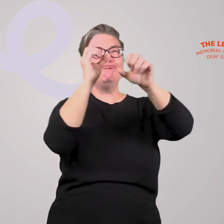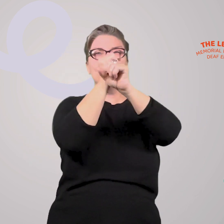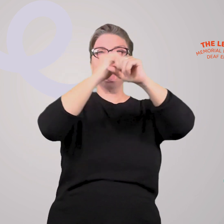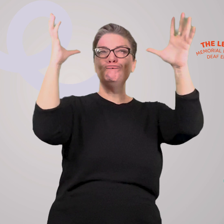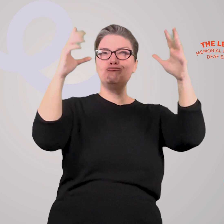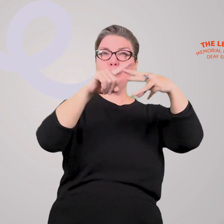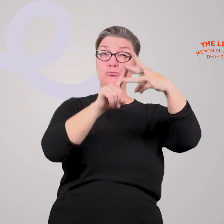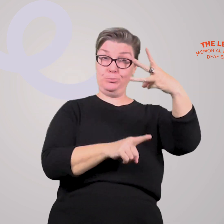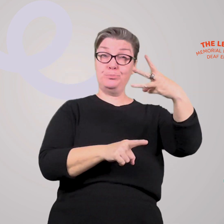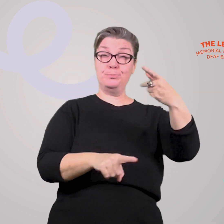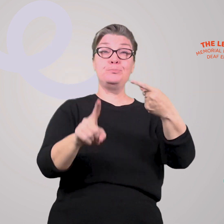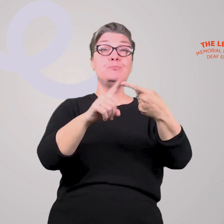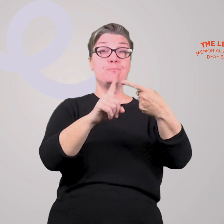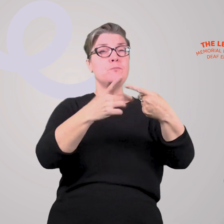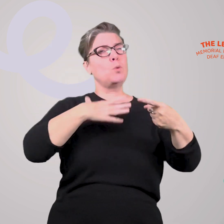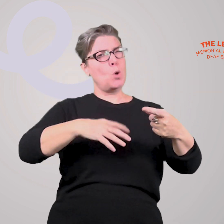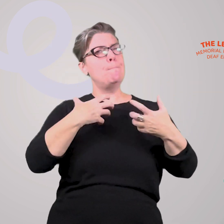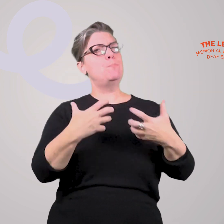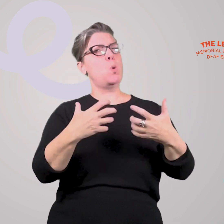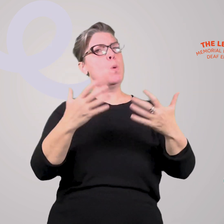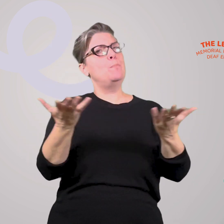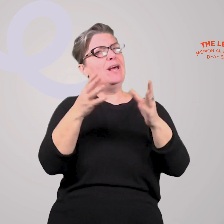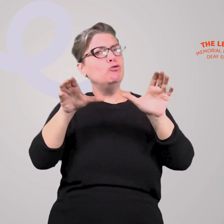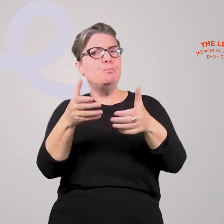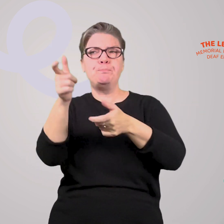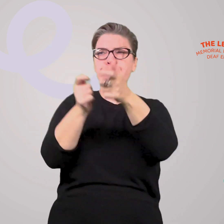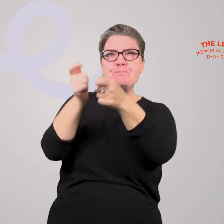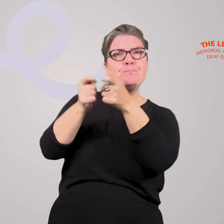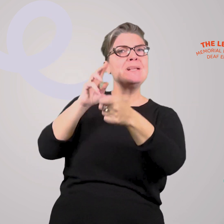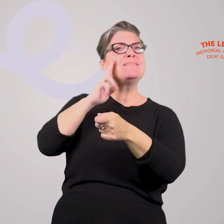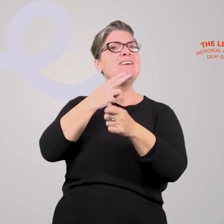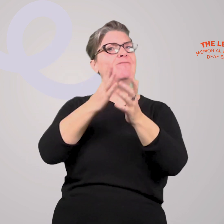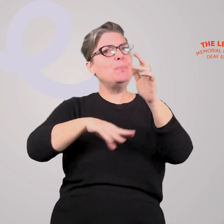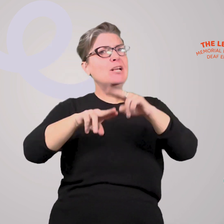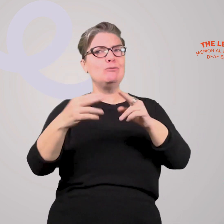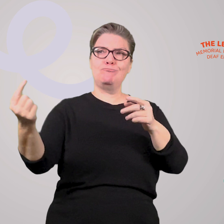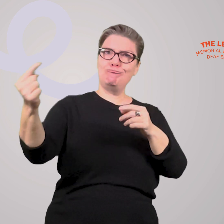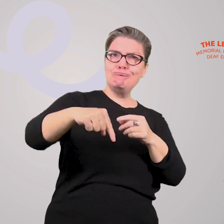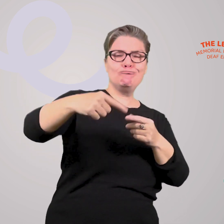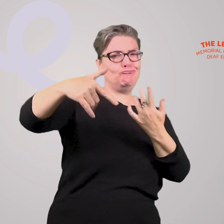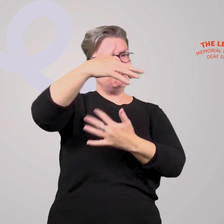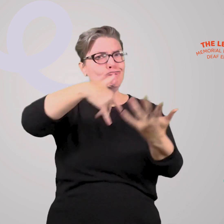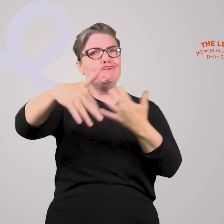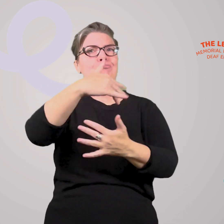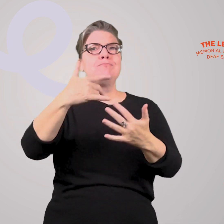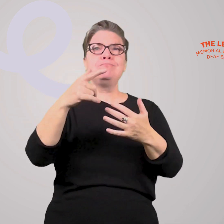during the rollout of the NDIS in their state was unsuccessful, they didn’t give up. They explored different ways to support their vision.